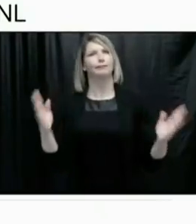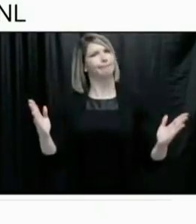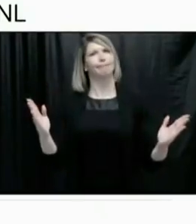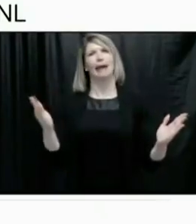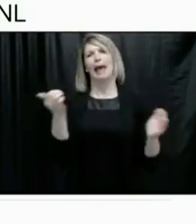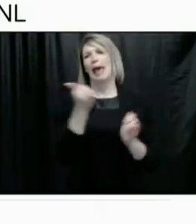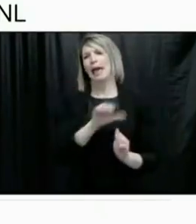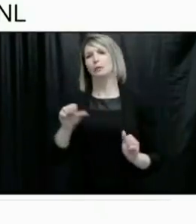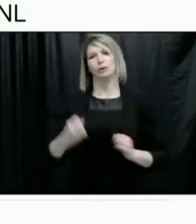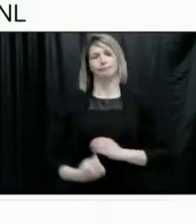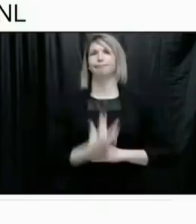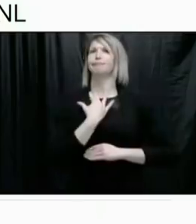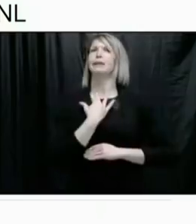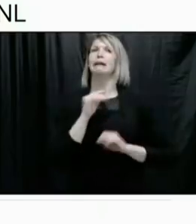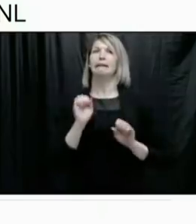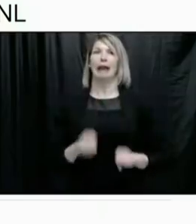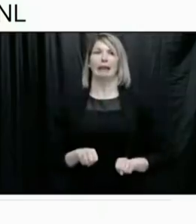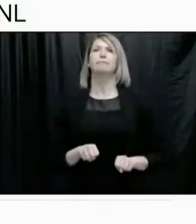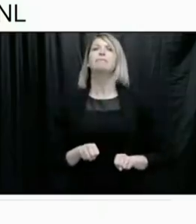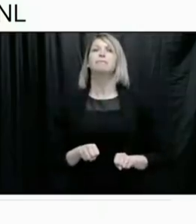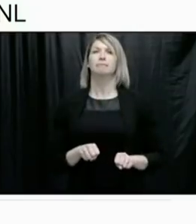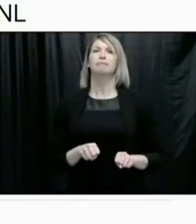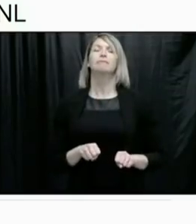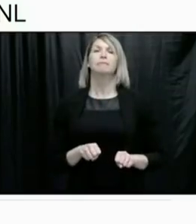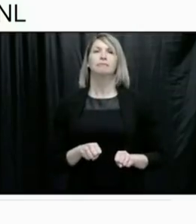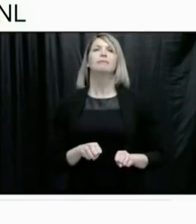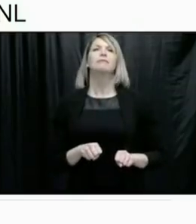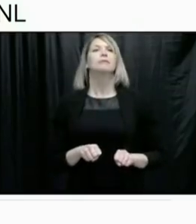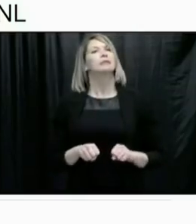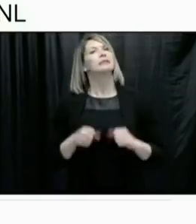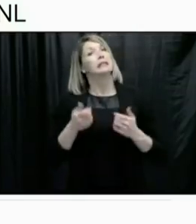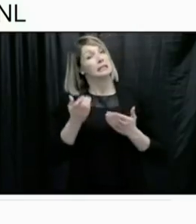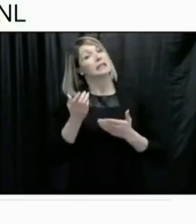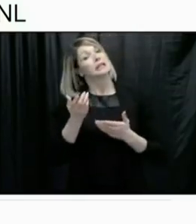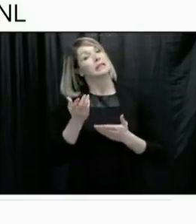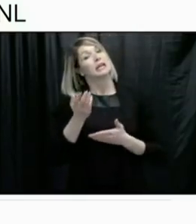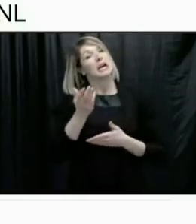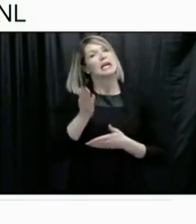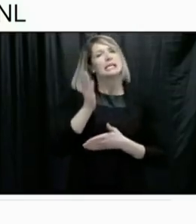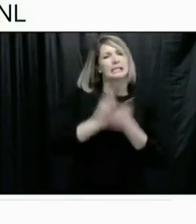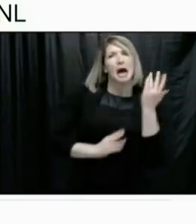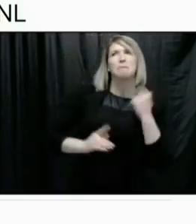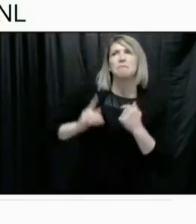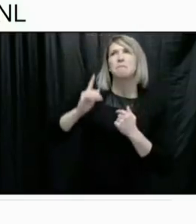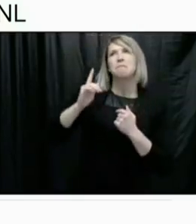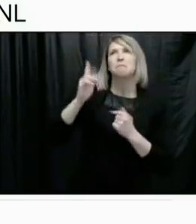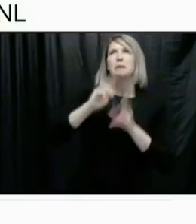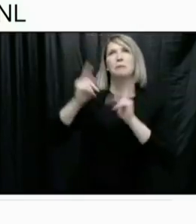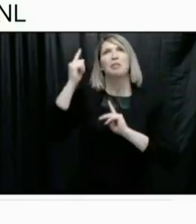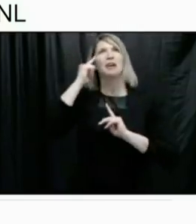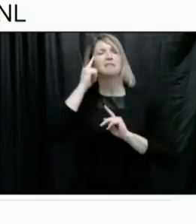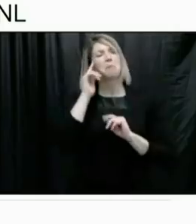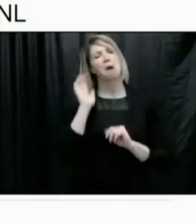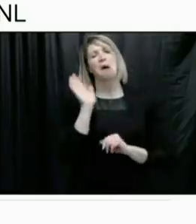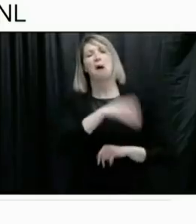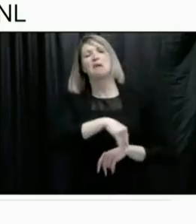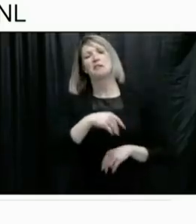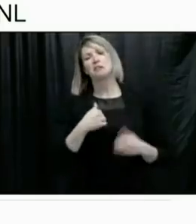NEWFOUNDLAND AND MORE THAN 90 HAVE GOTTEN IT BUT IT SPANS ALL AGE DISTRIBUTIONS.